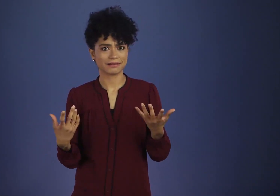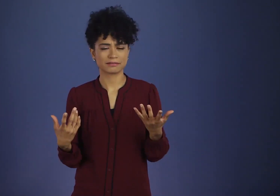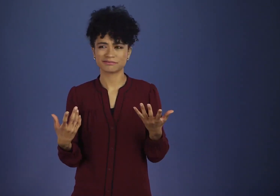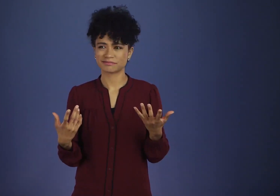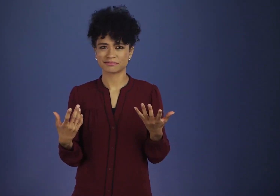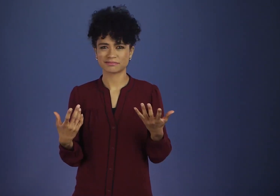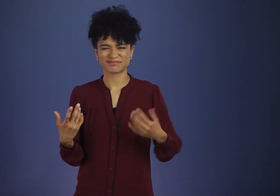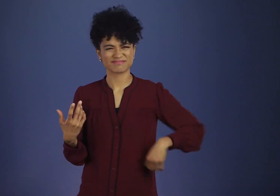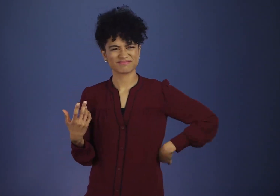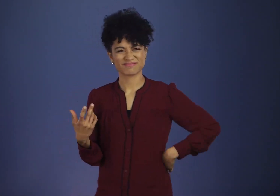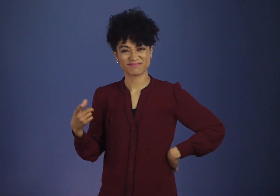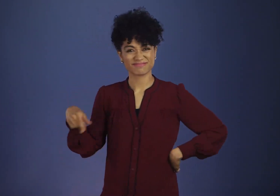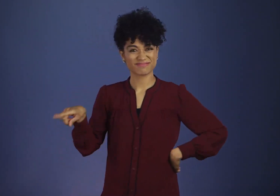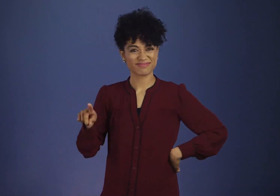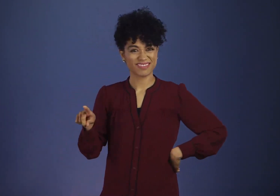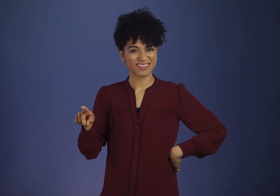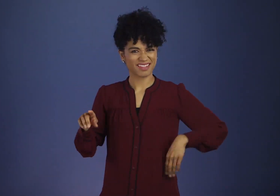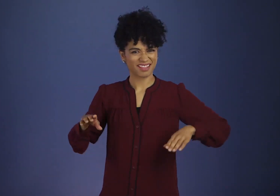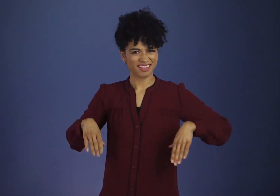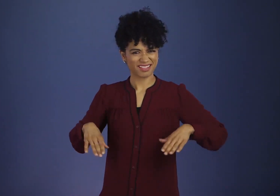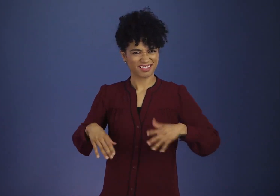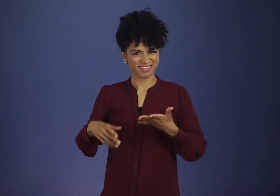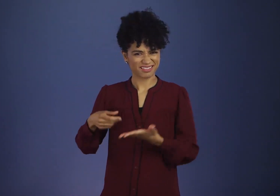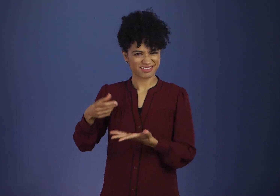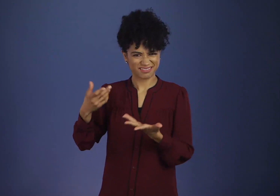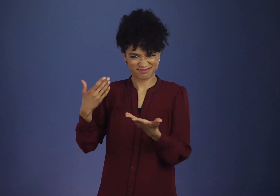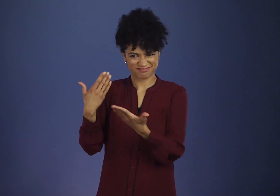how could people such as these take this Step?